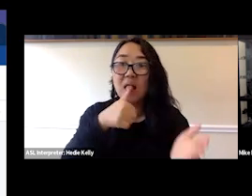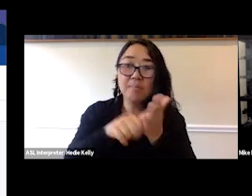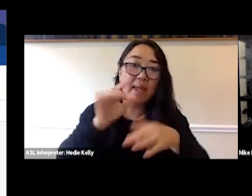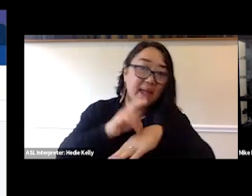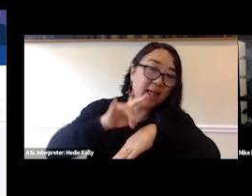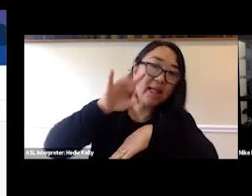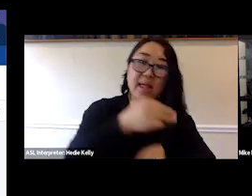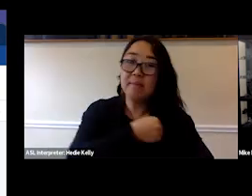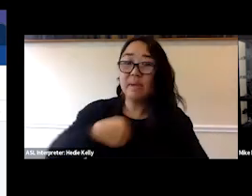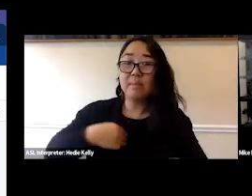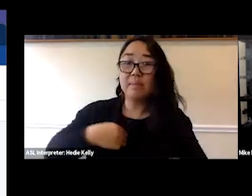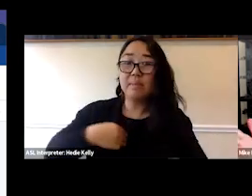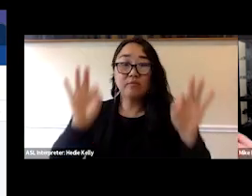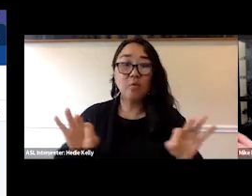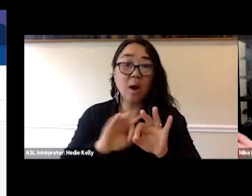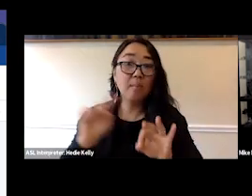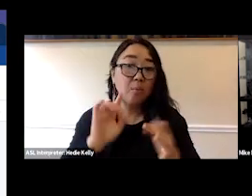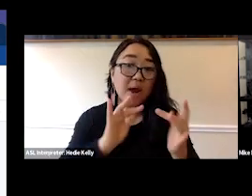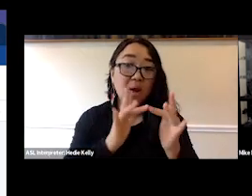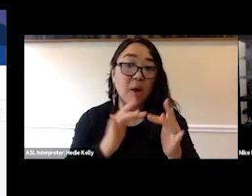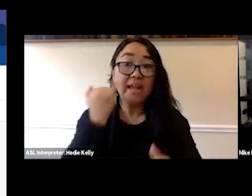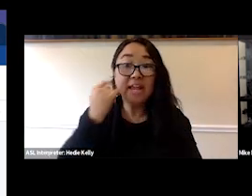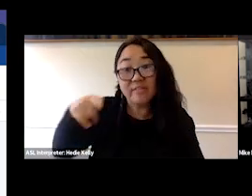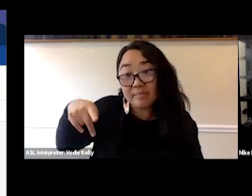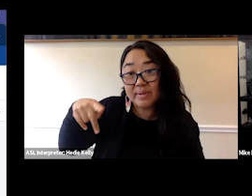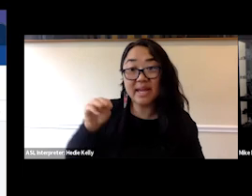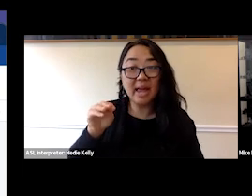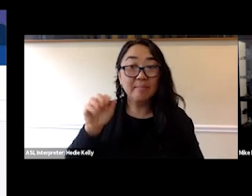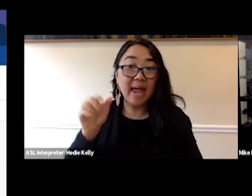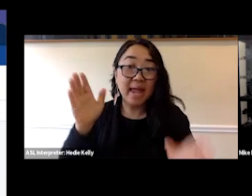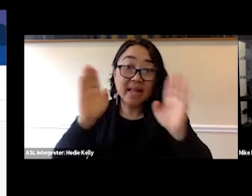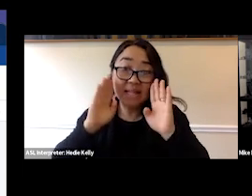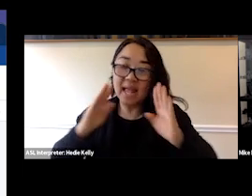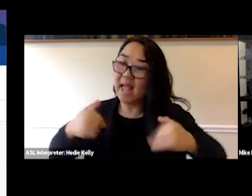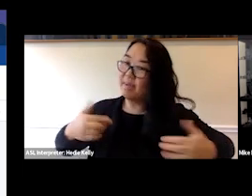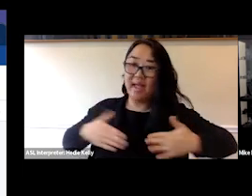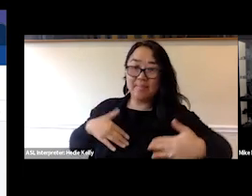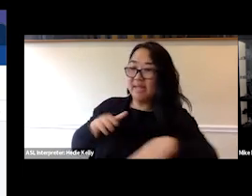and if the PMA is listening, I will be happy to consult. You could call me.